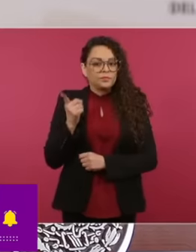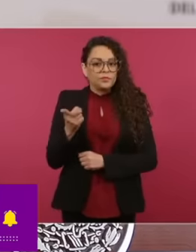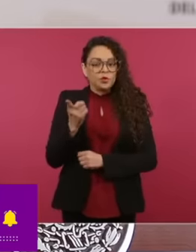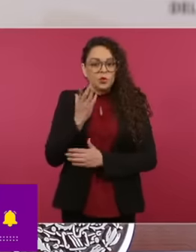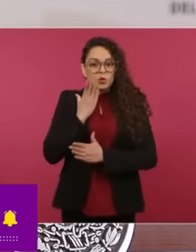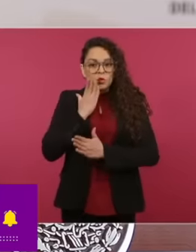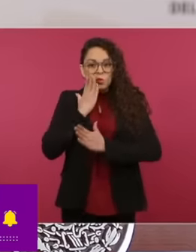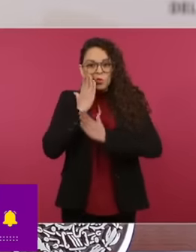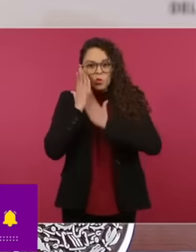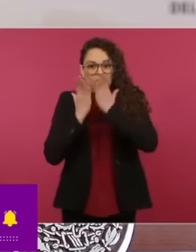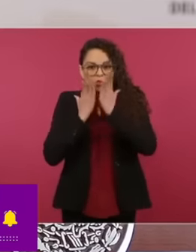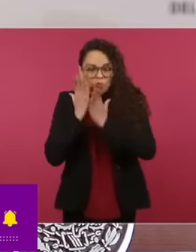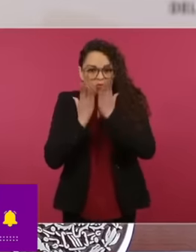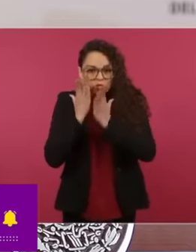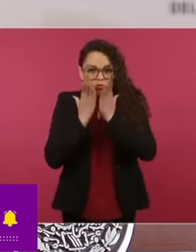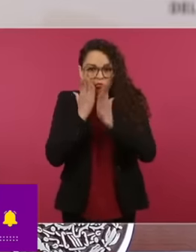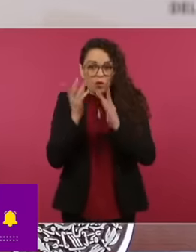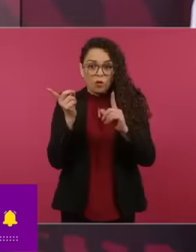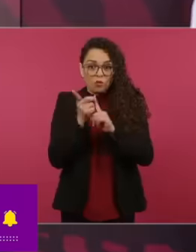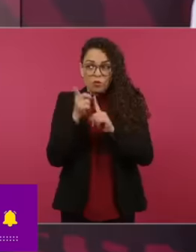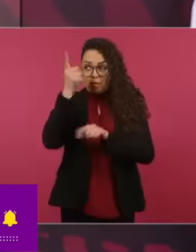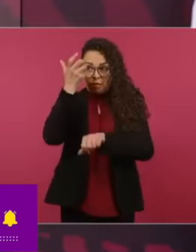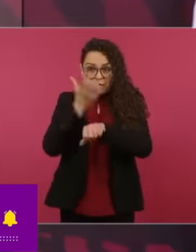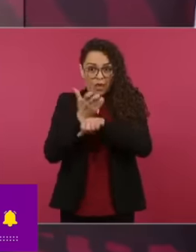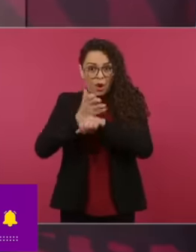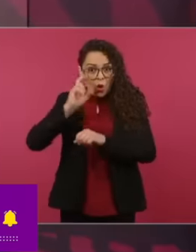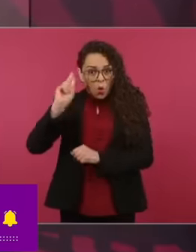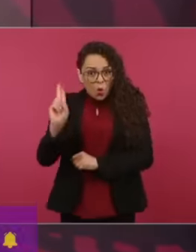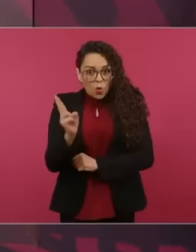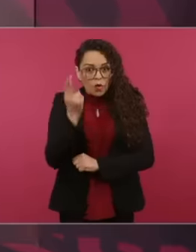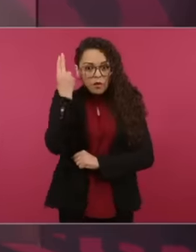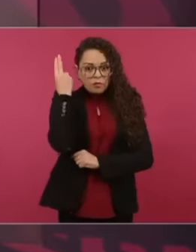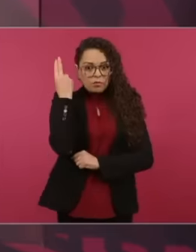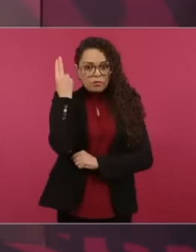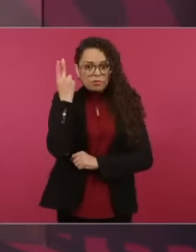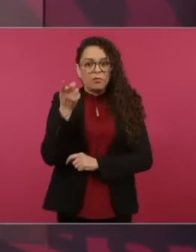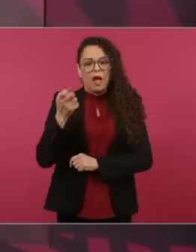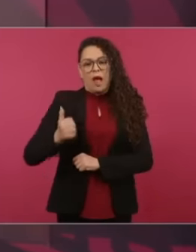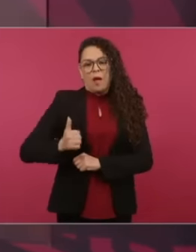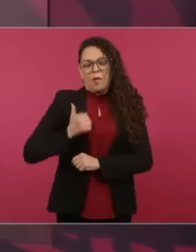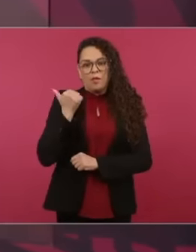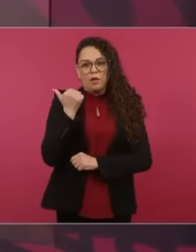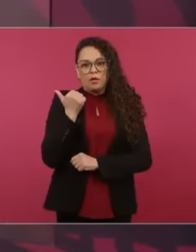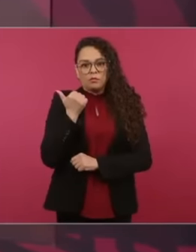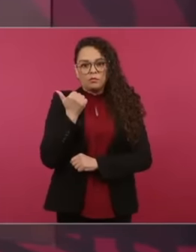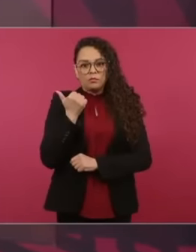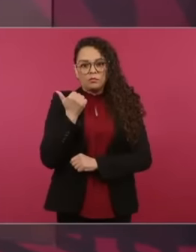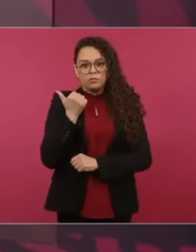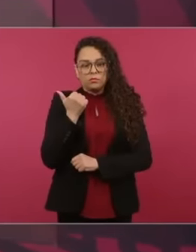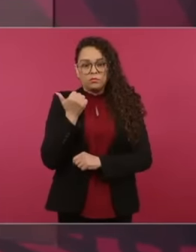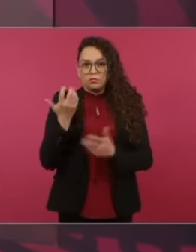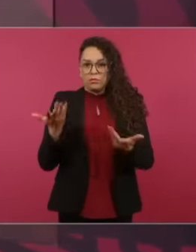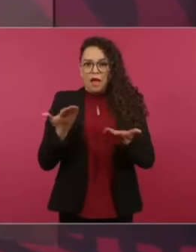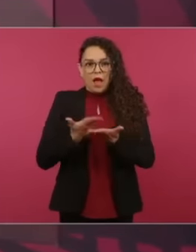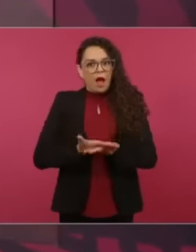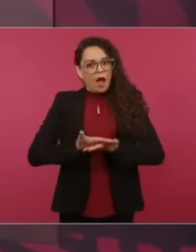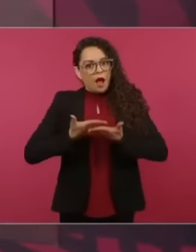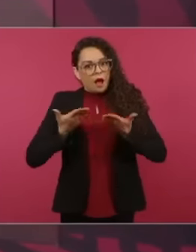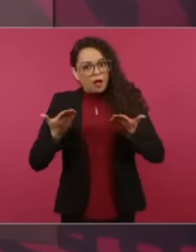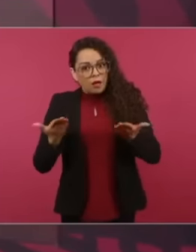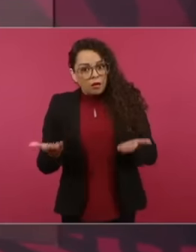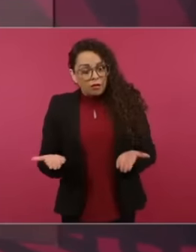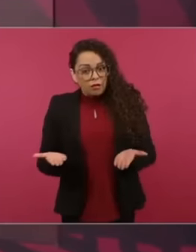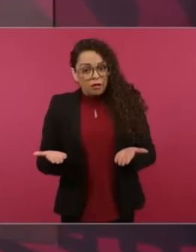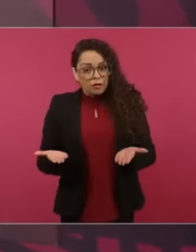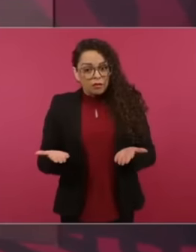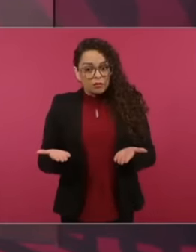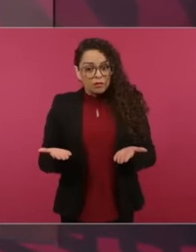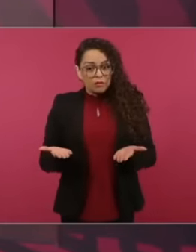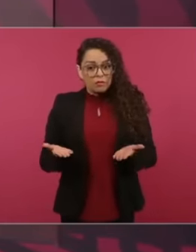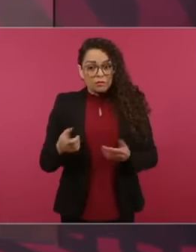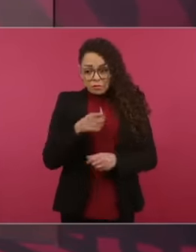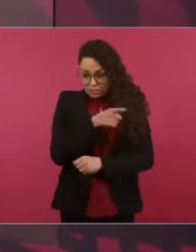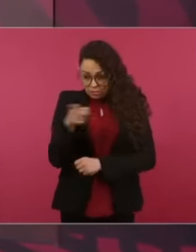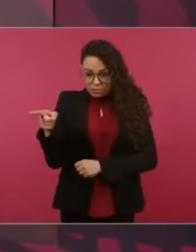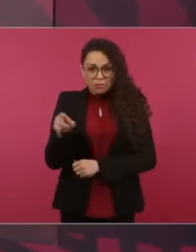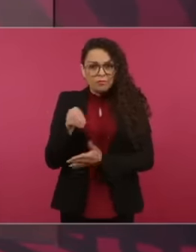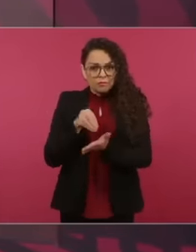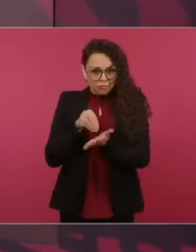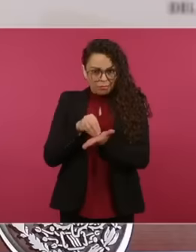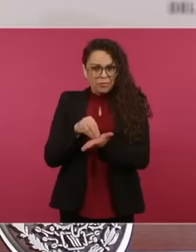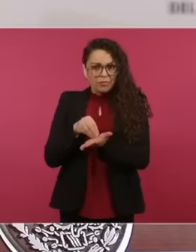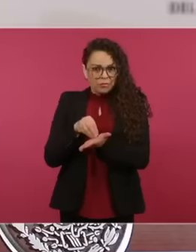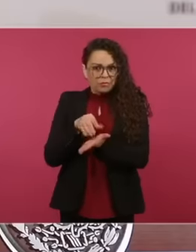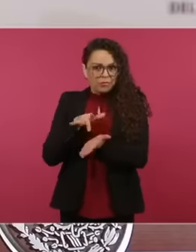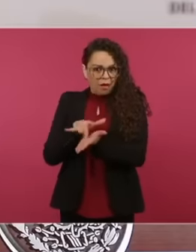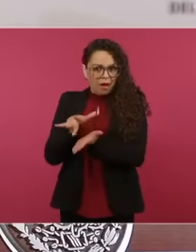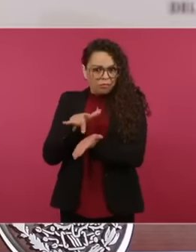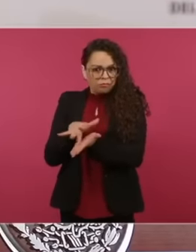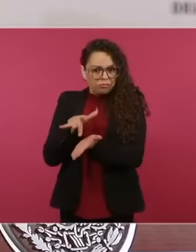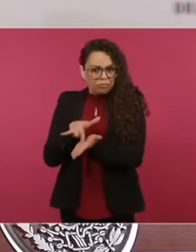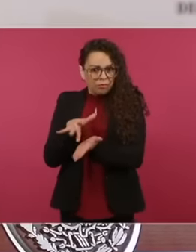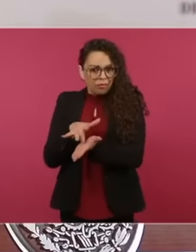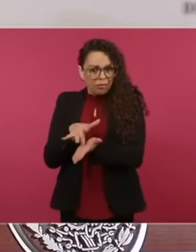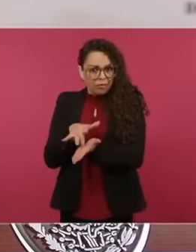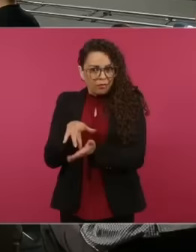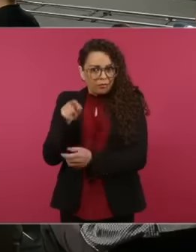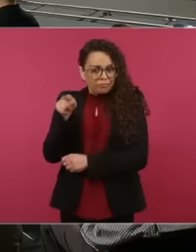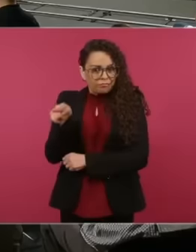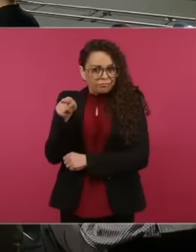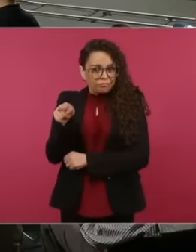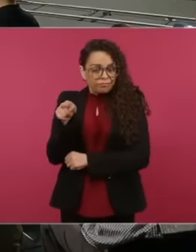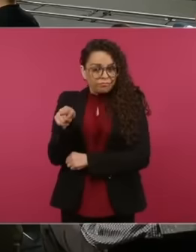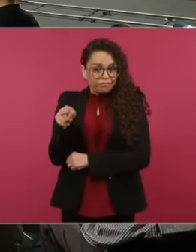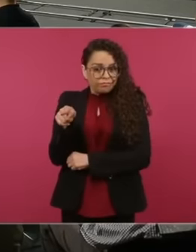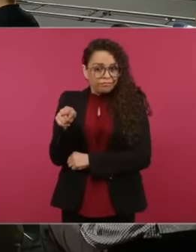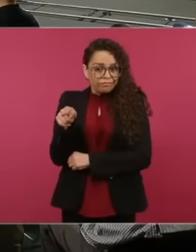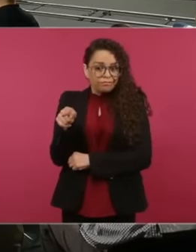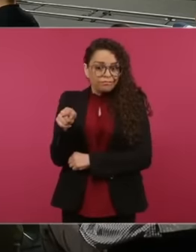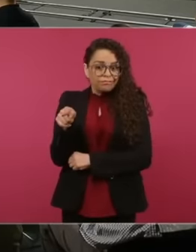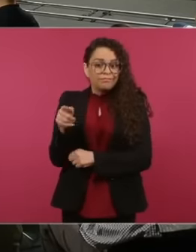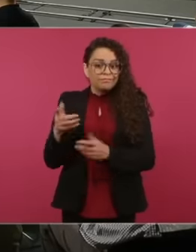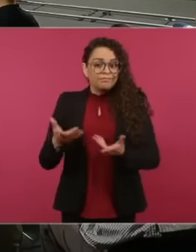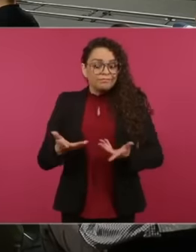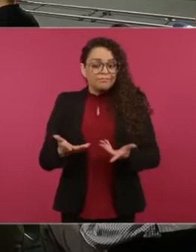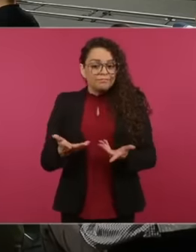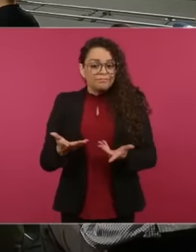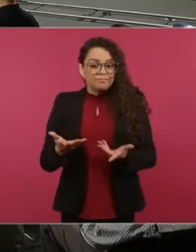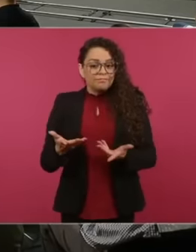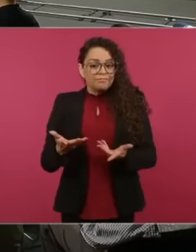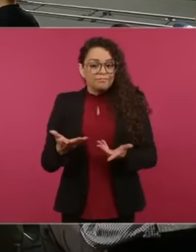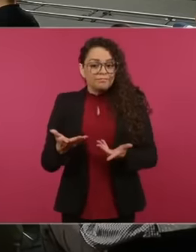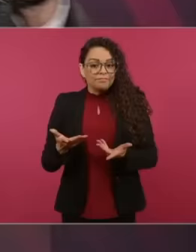States and are the ones who now still help them are the ones who have relations with these